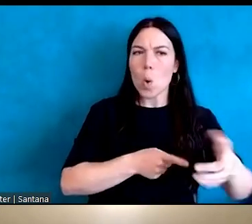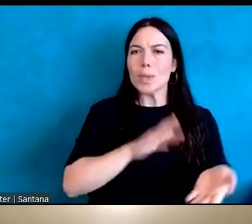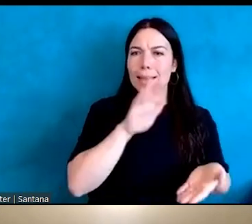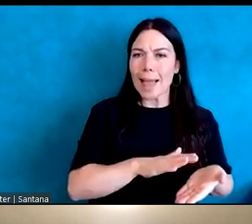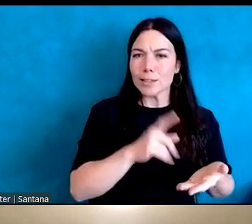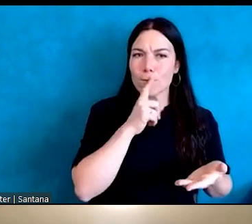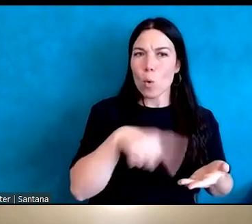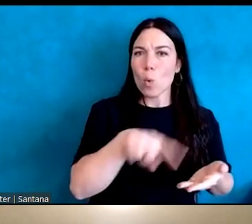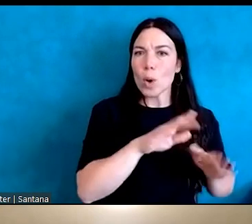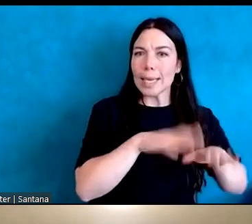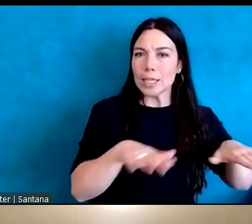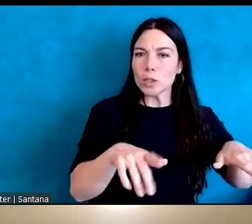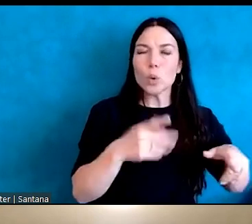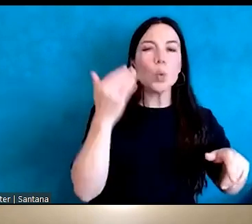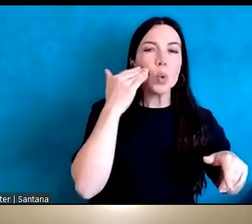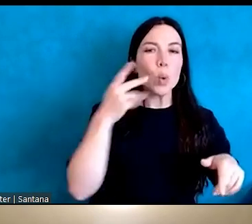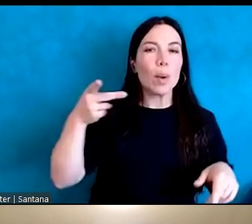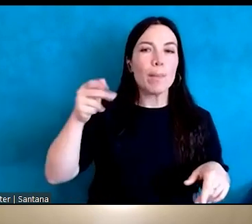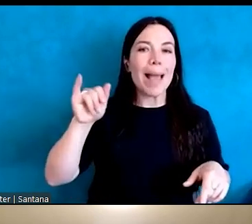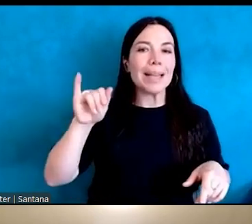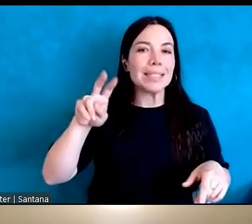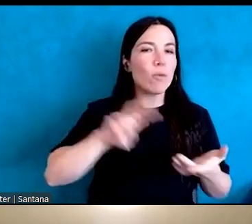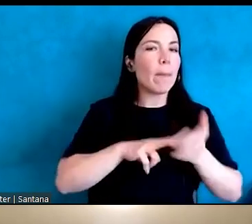So at three we had about half the children, give or take.